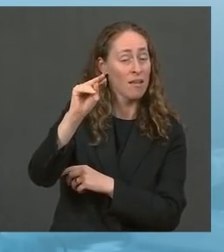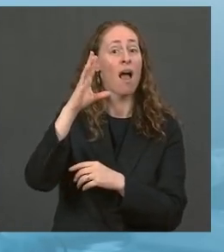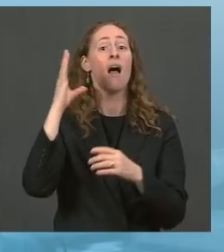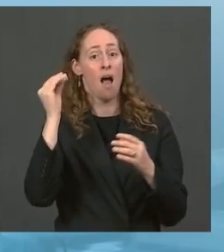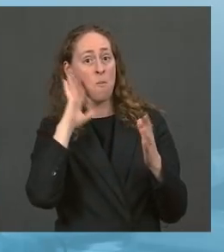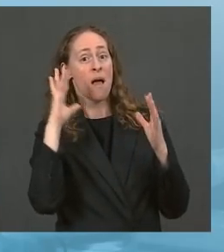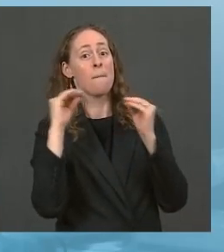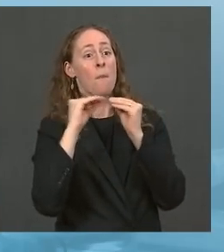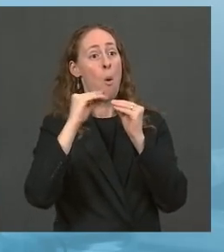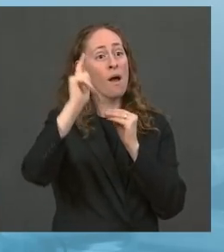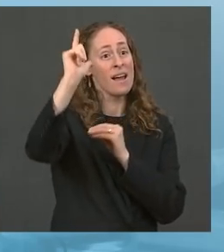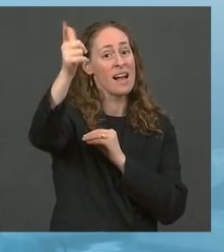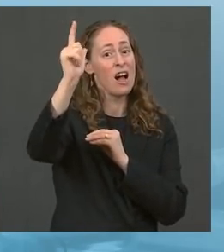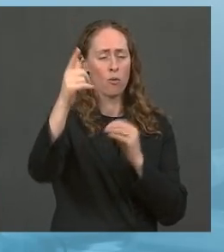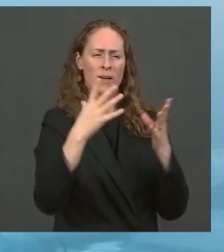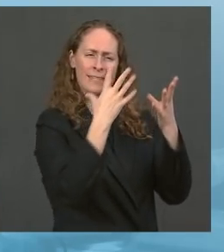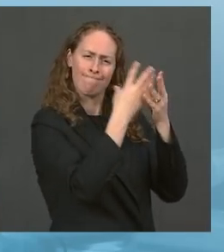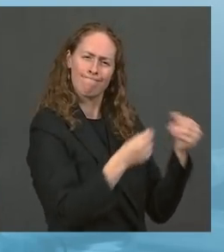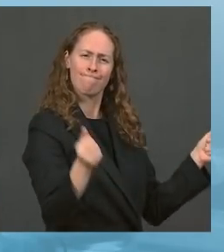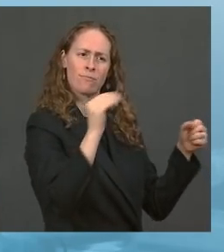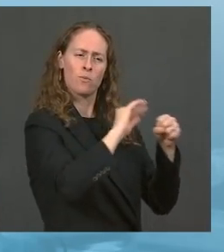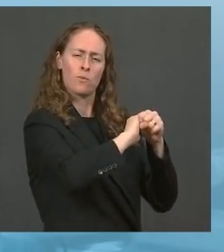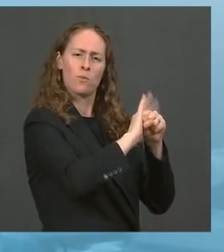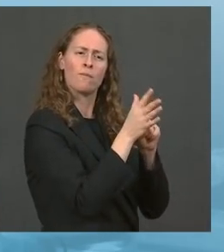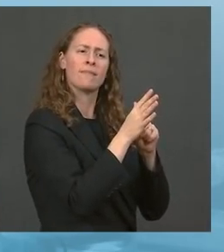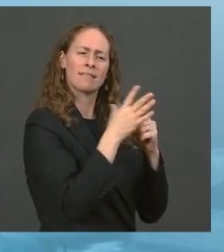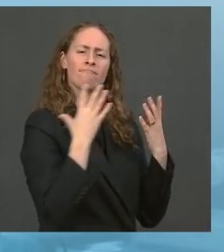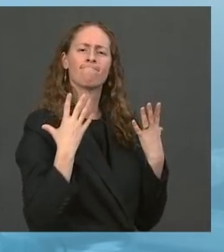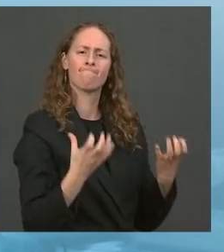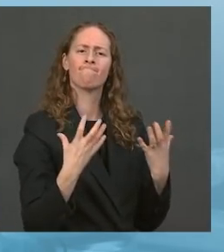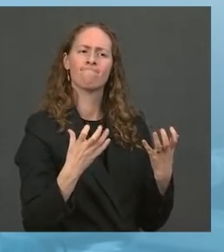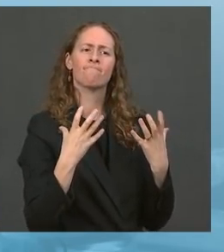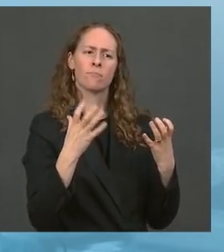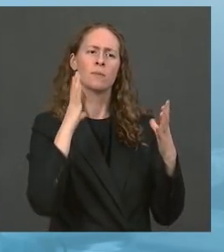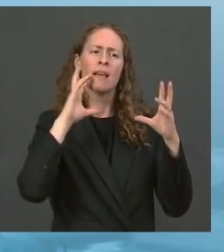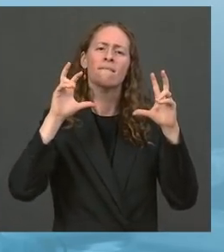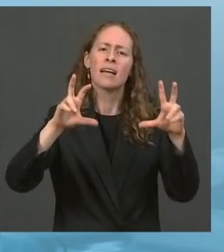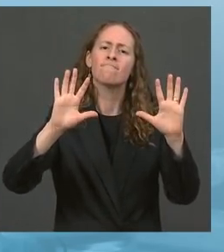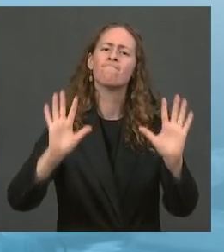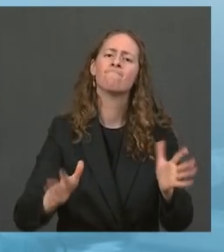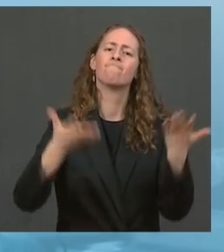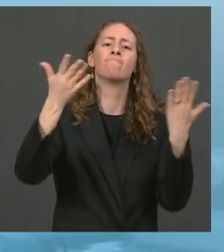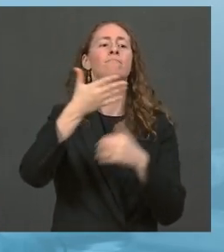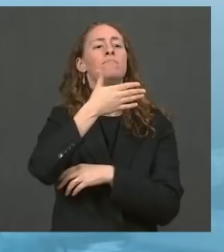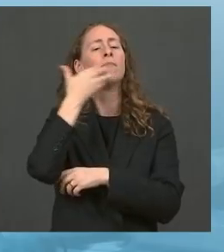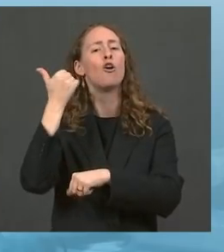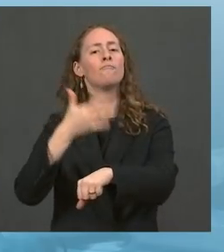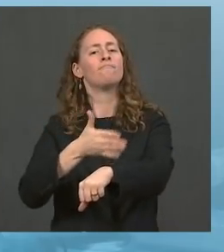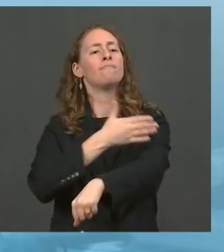And we'll continue to invest in creating a future of true global health security for all people.